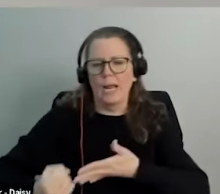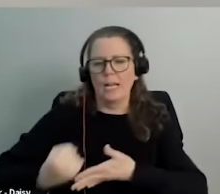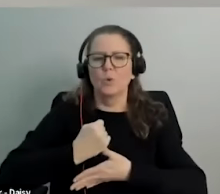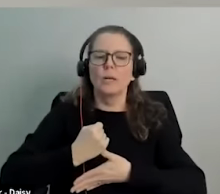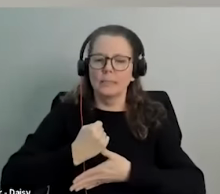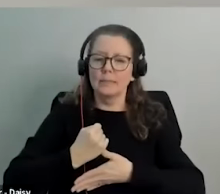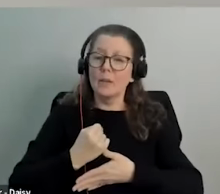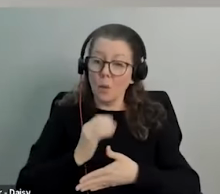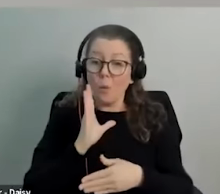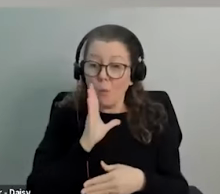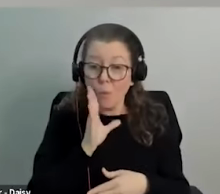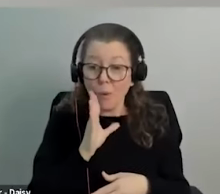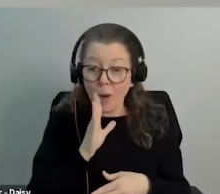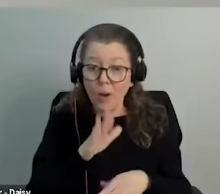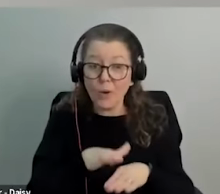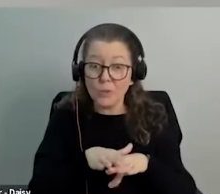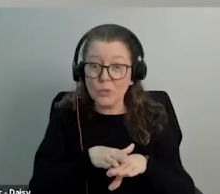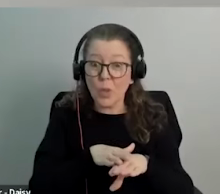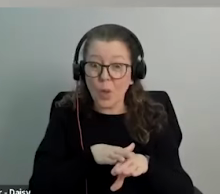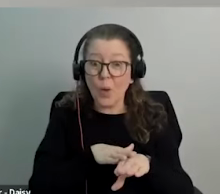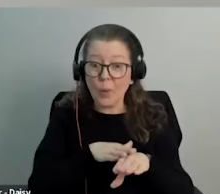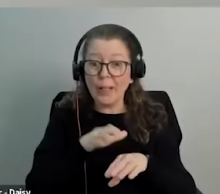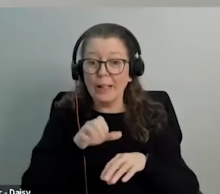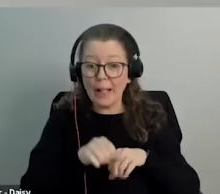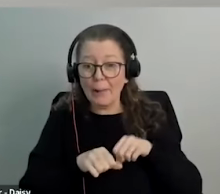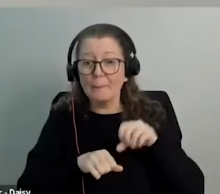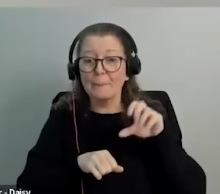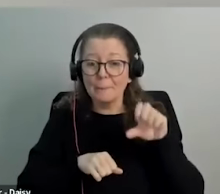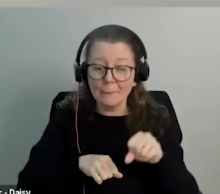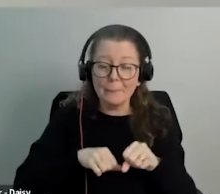slowly, we will get there. And then taking a moment to sort of pause